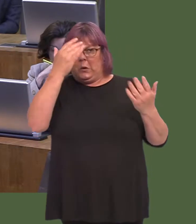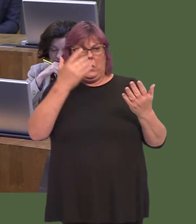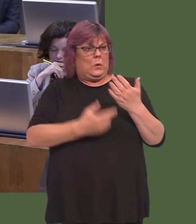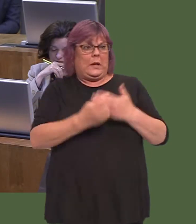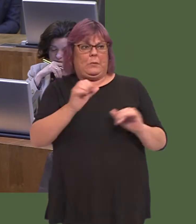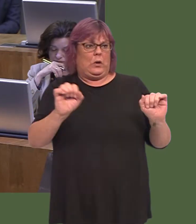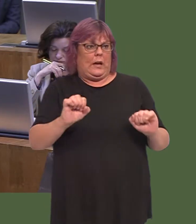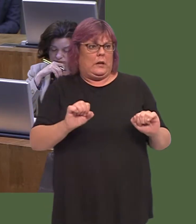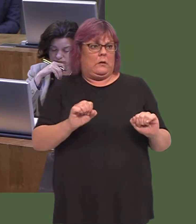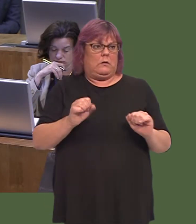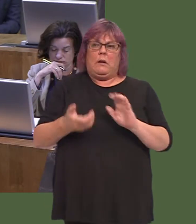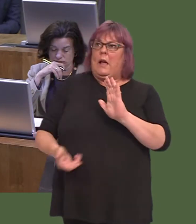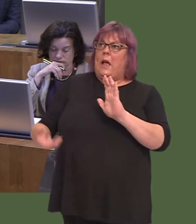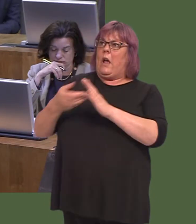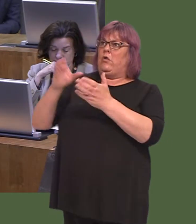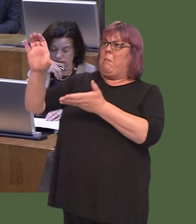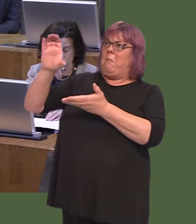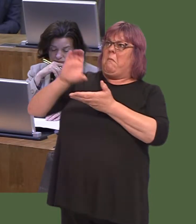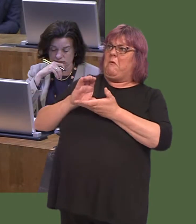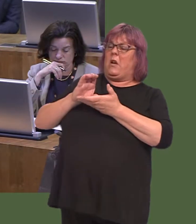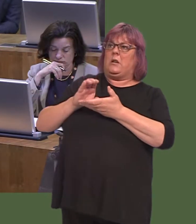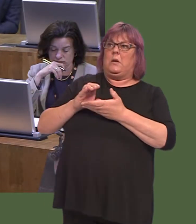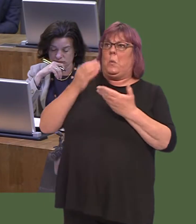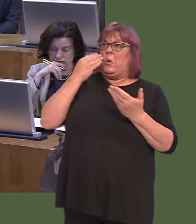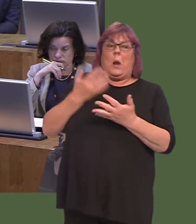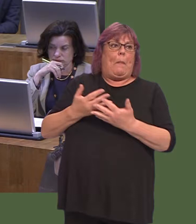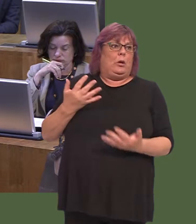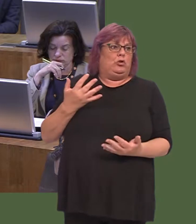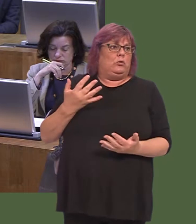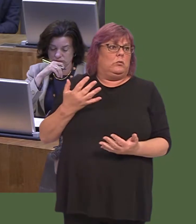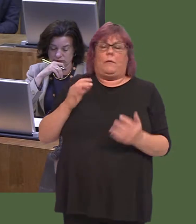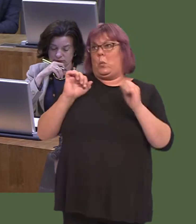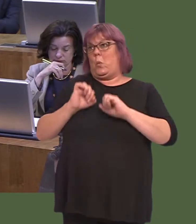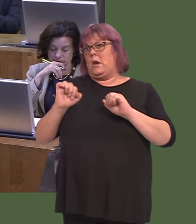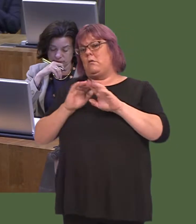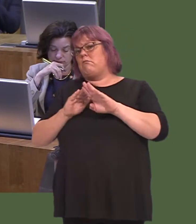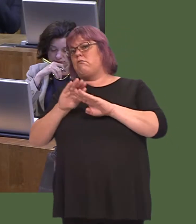what any increases or not in our block grant will be in the autumnóand until we know the